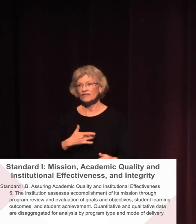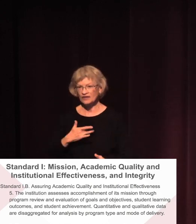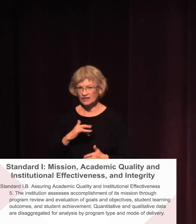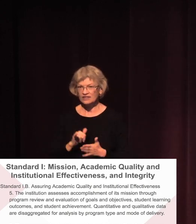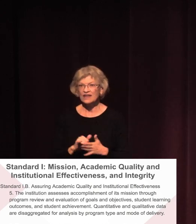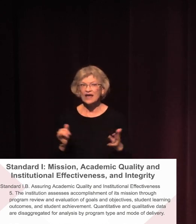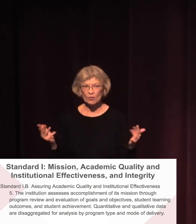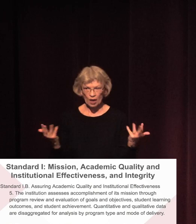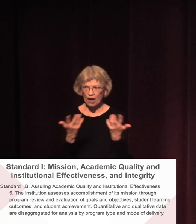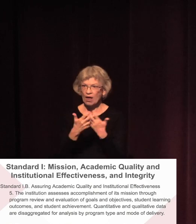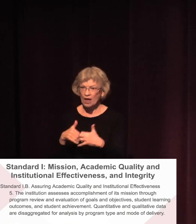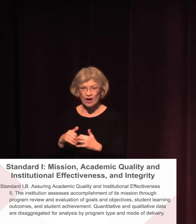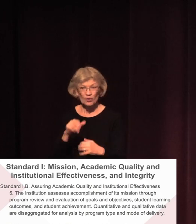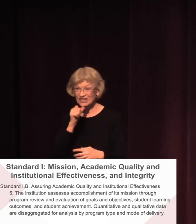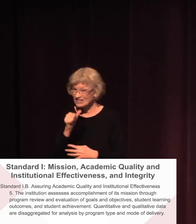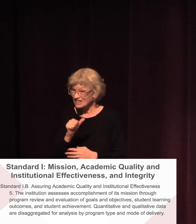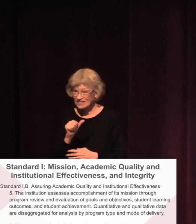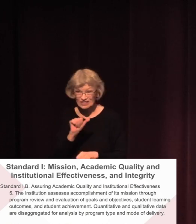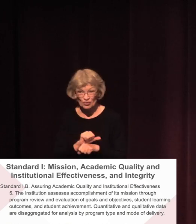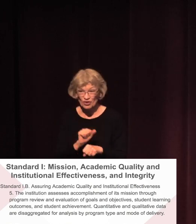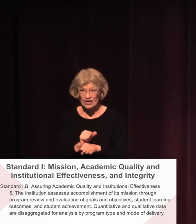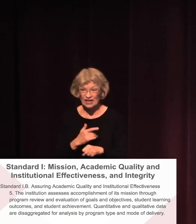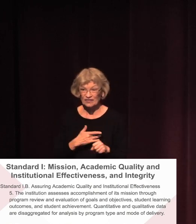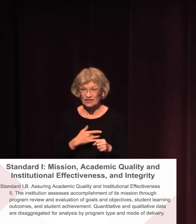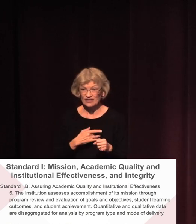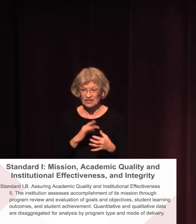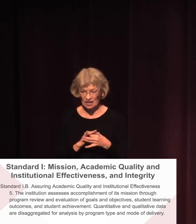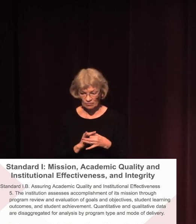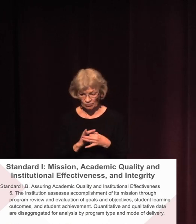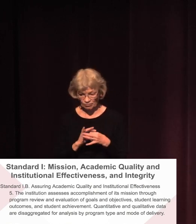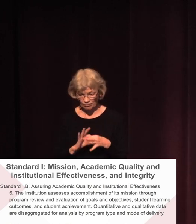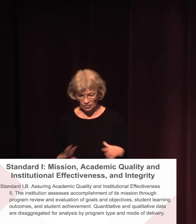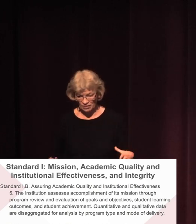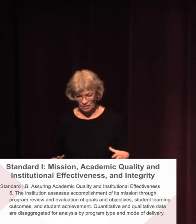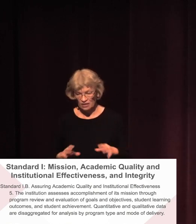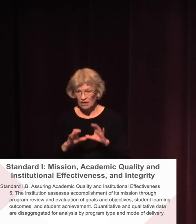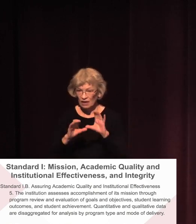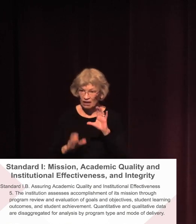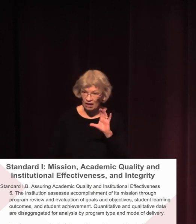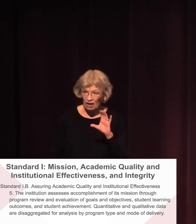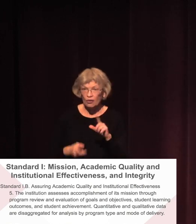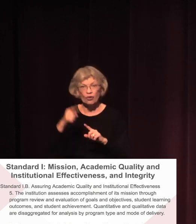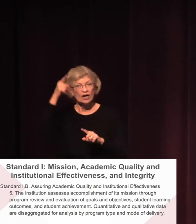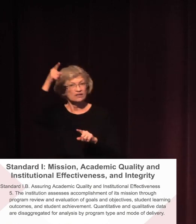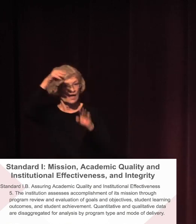nimble in our response mechanisms so when that works everyone feels like they are moving along quickly together.